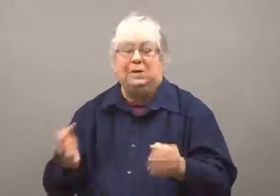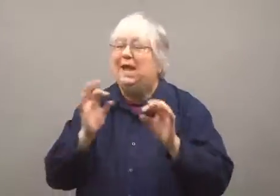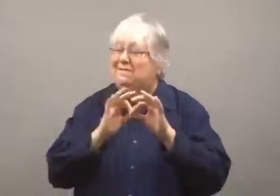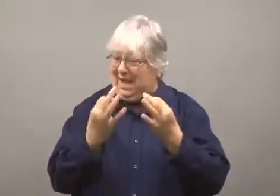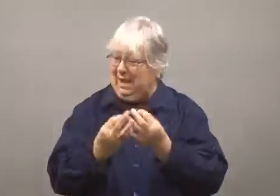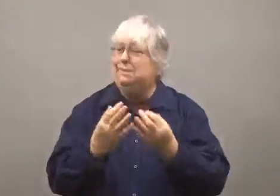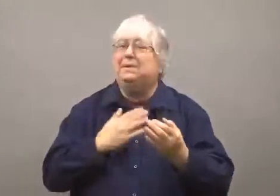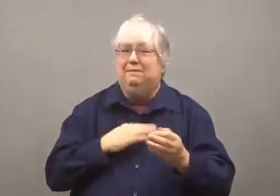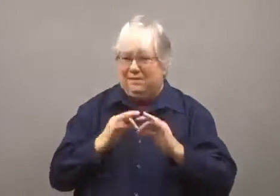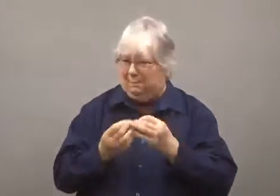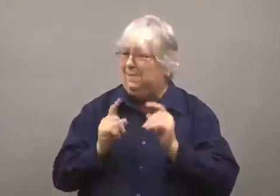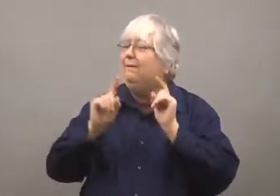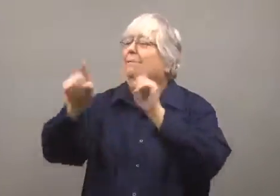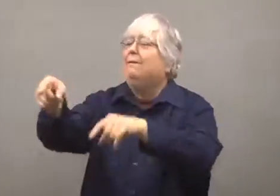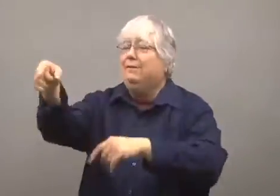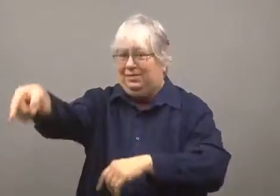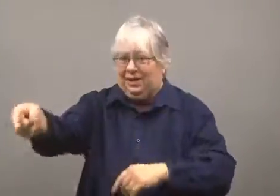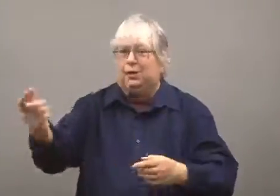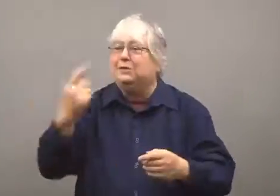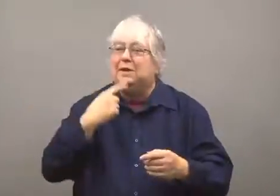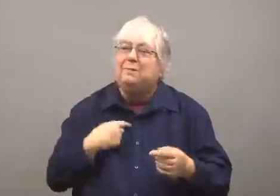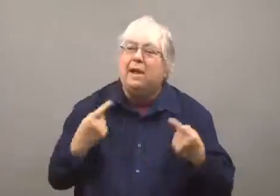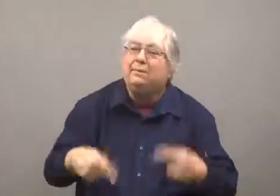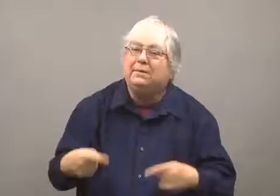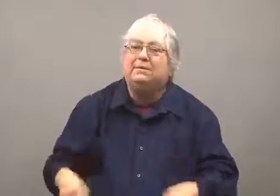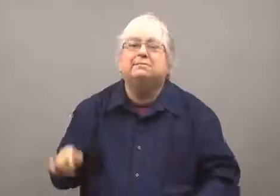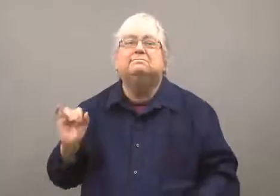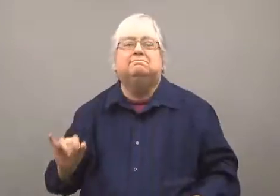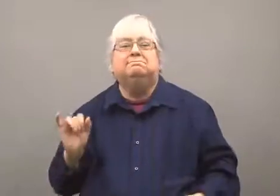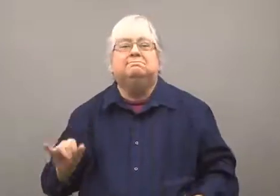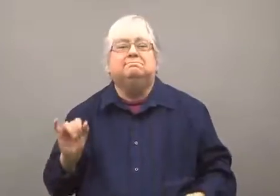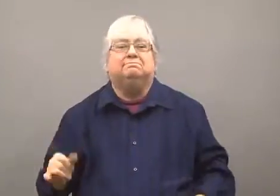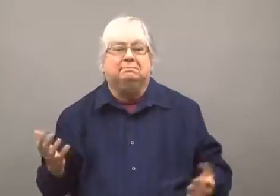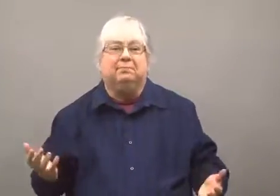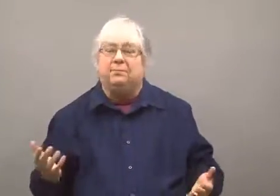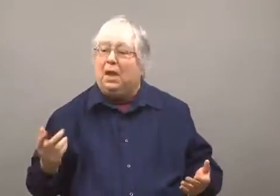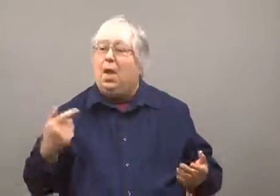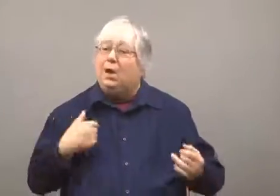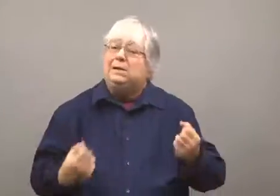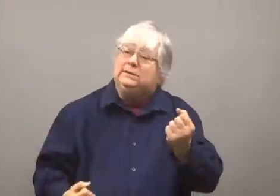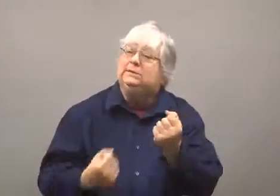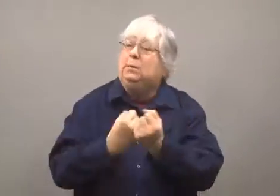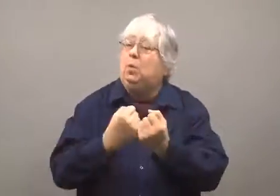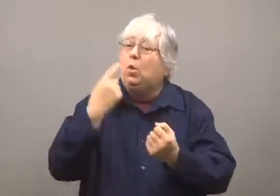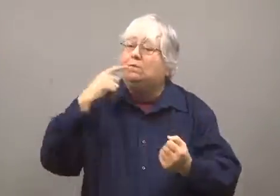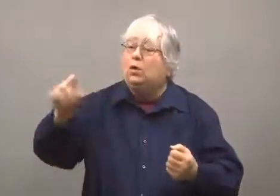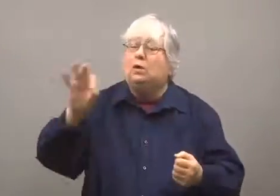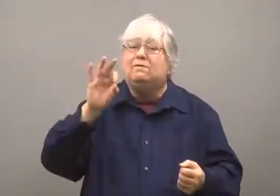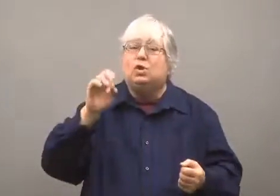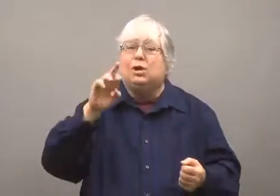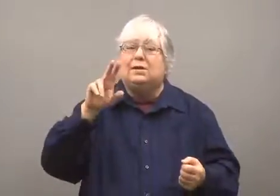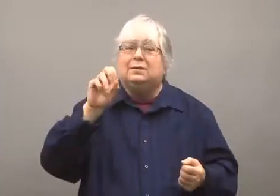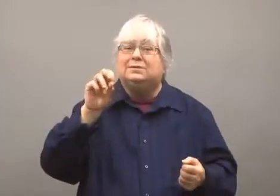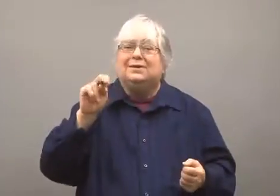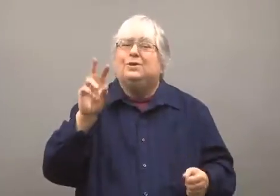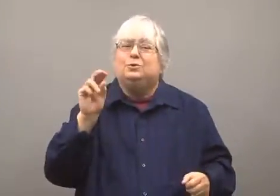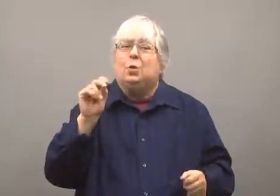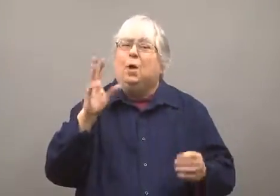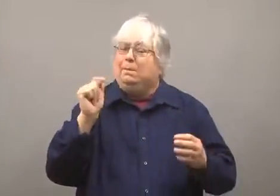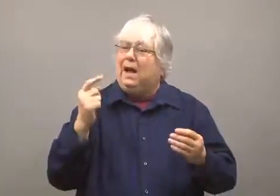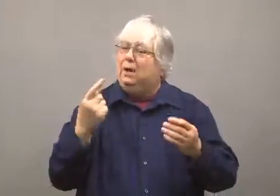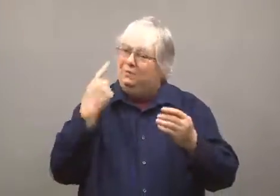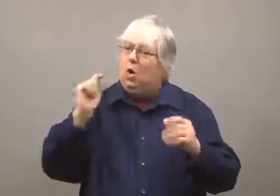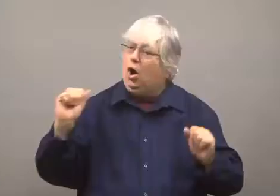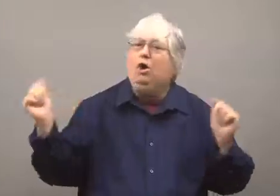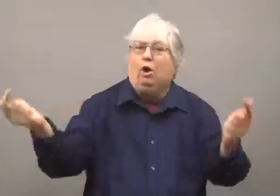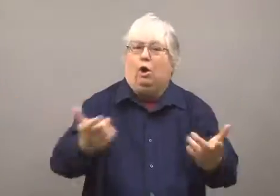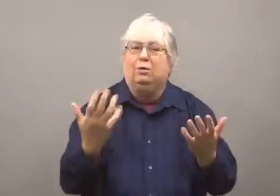His family went there, and told him about what was happening.